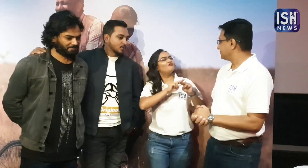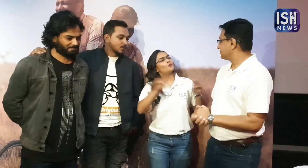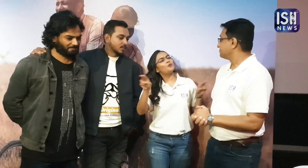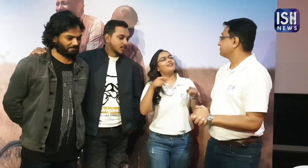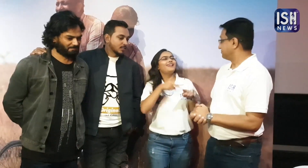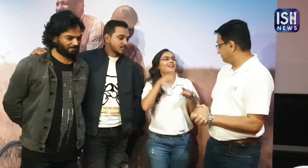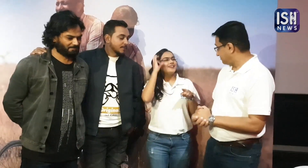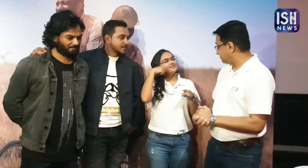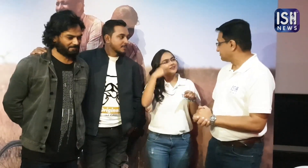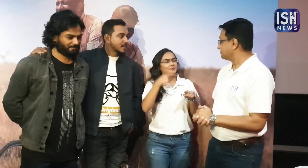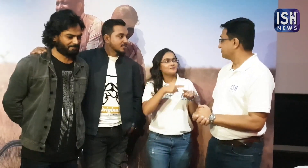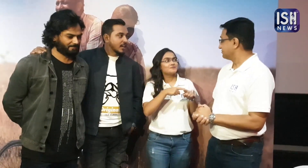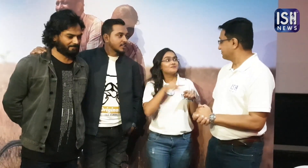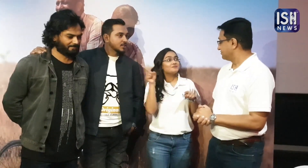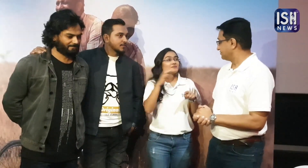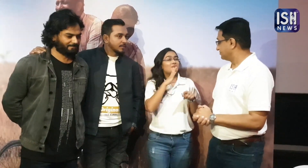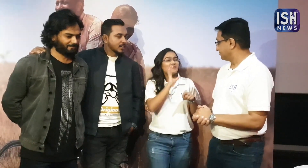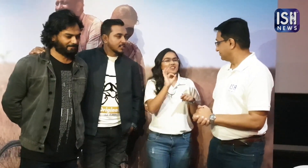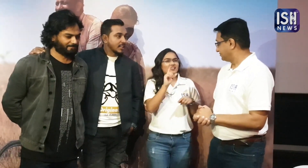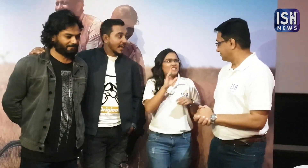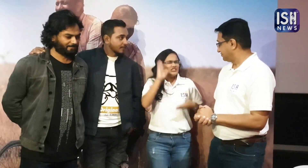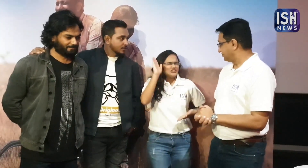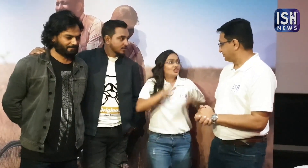The biggest challenge about the film was the language.